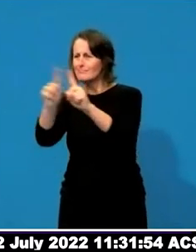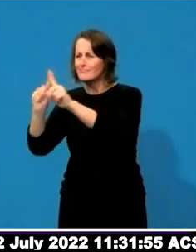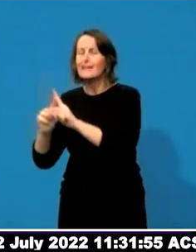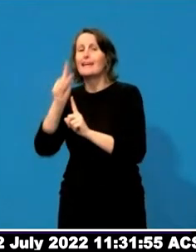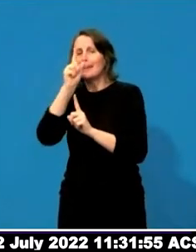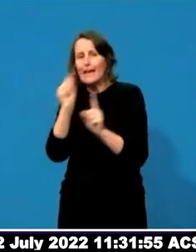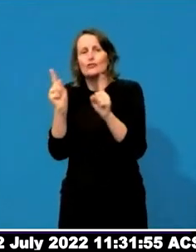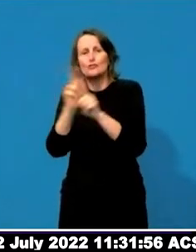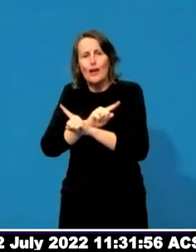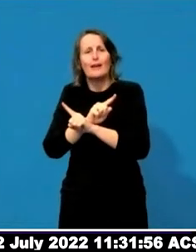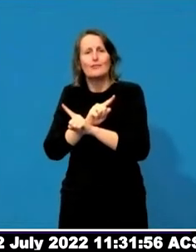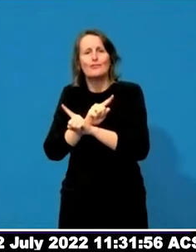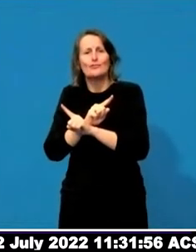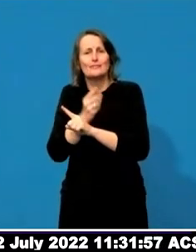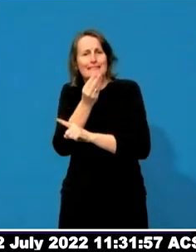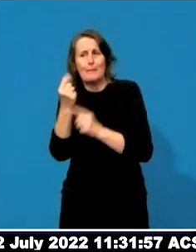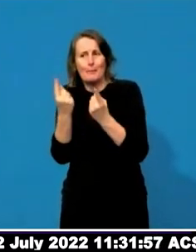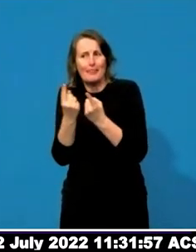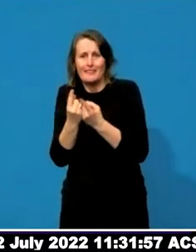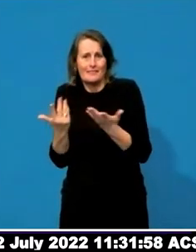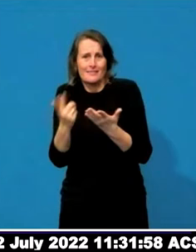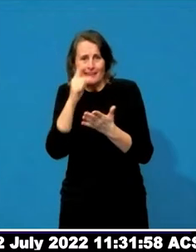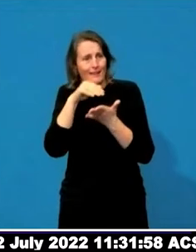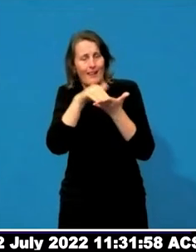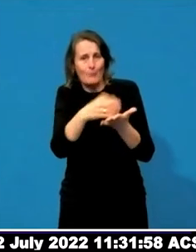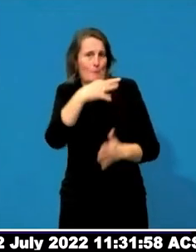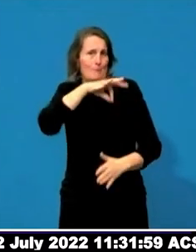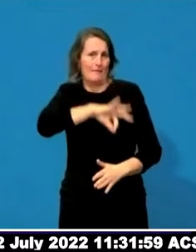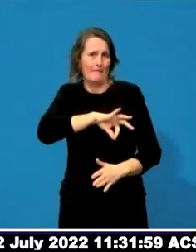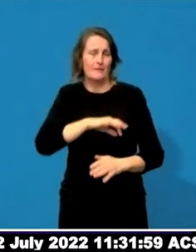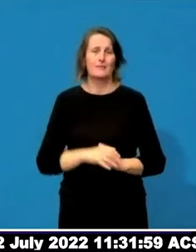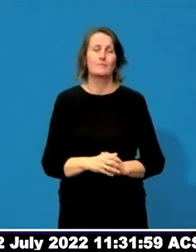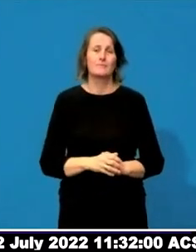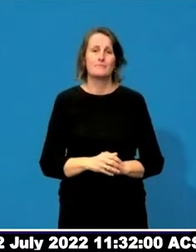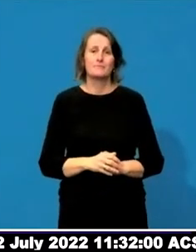I mean, you know, I point to the Community Connecters program